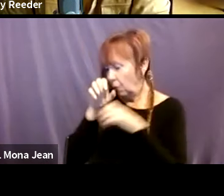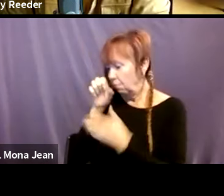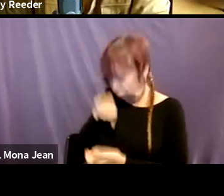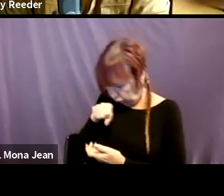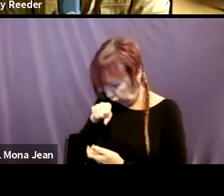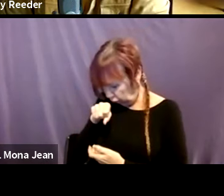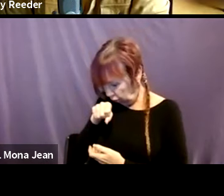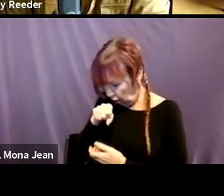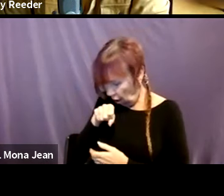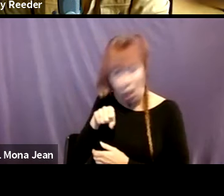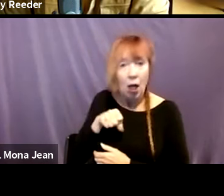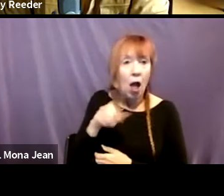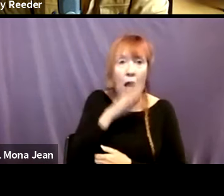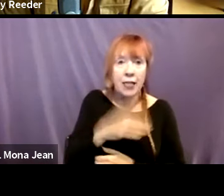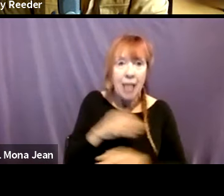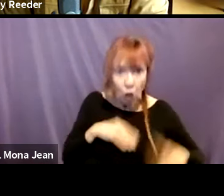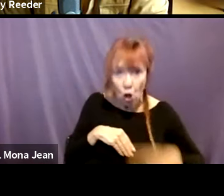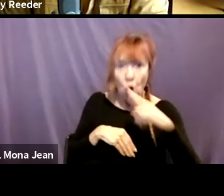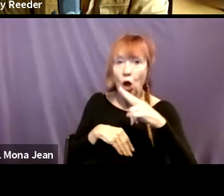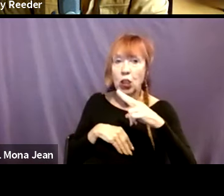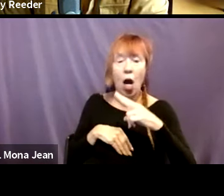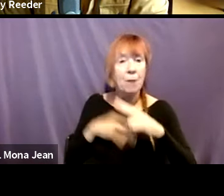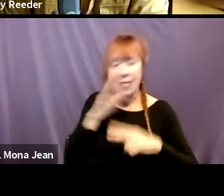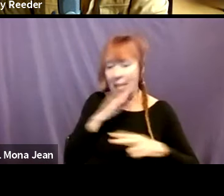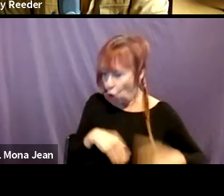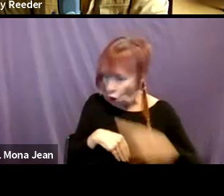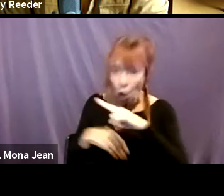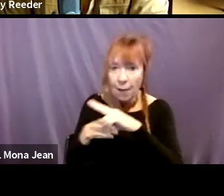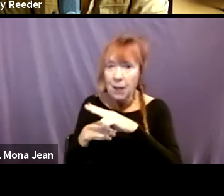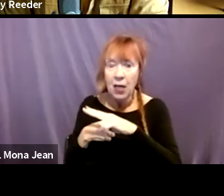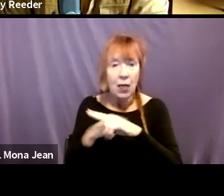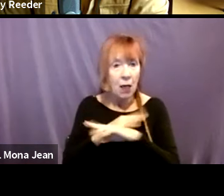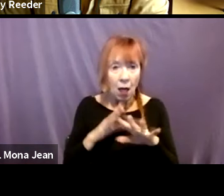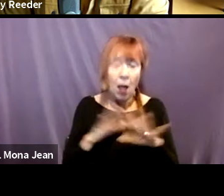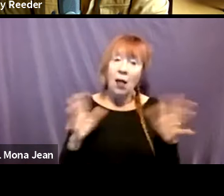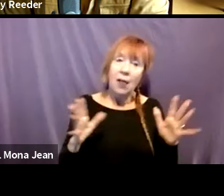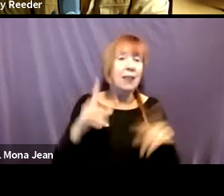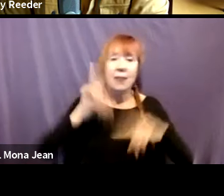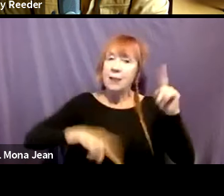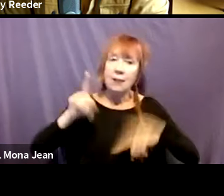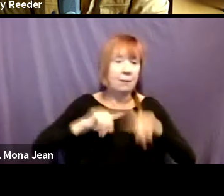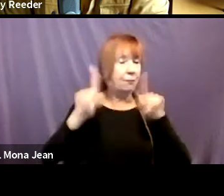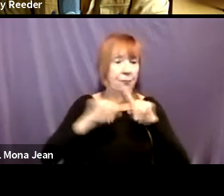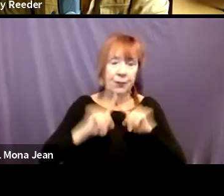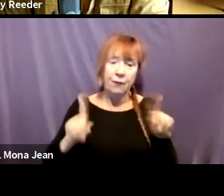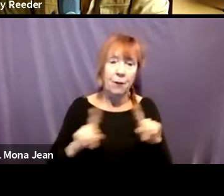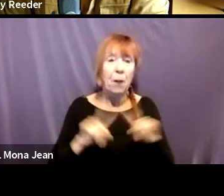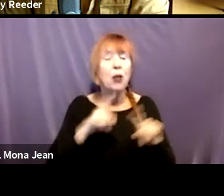But you're selling yourself as well as the project. So I think being self,